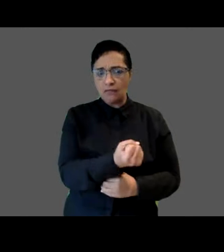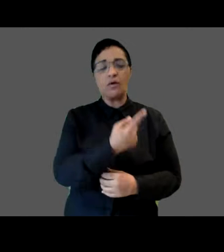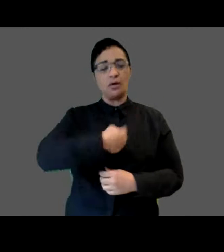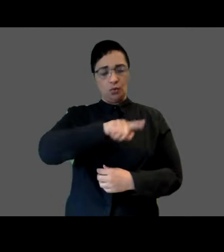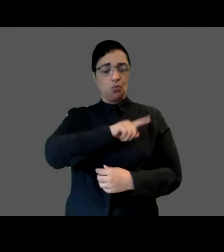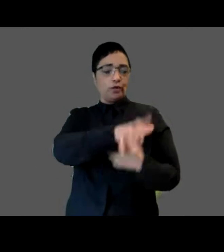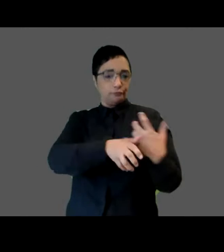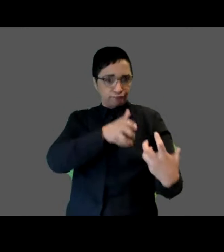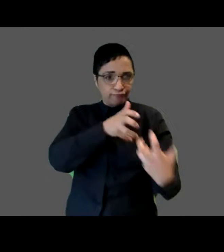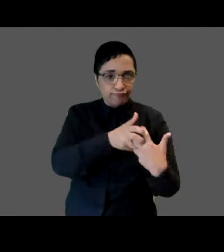connectivity.